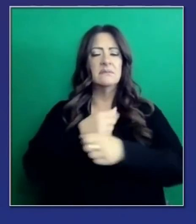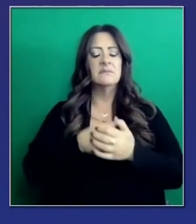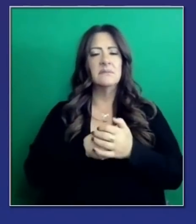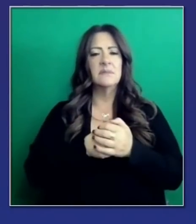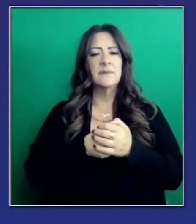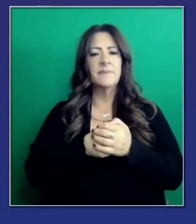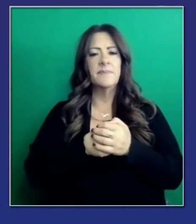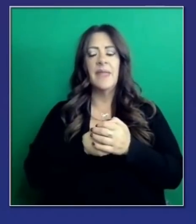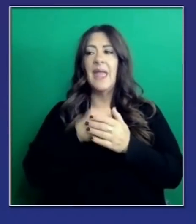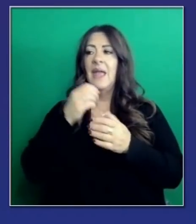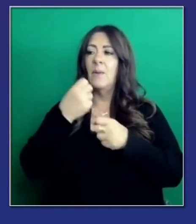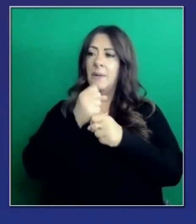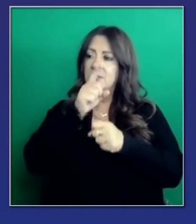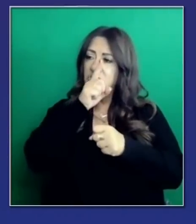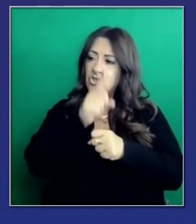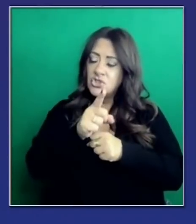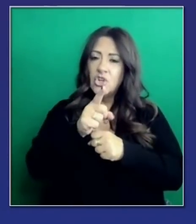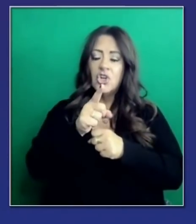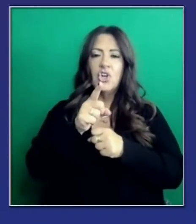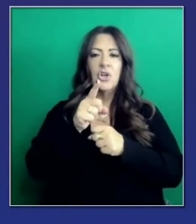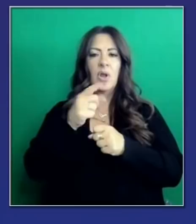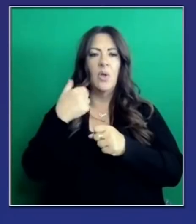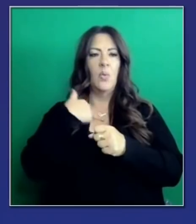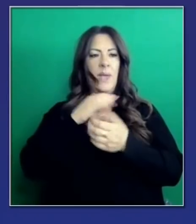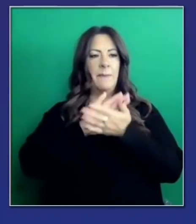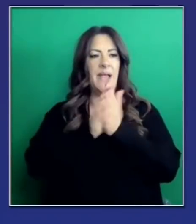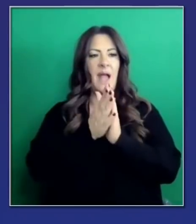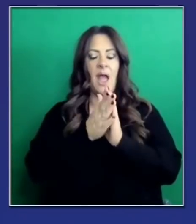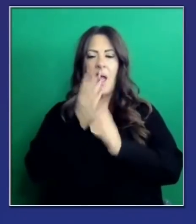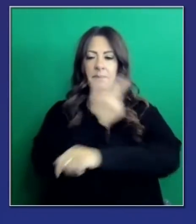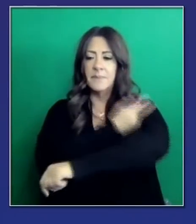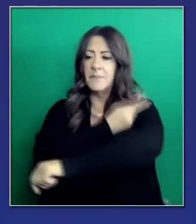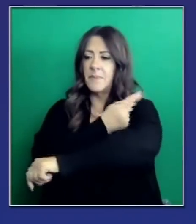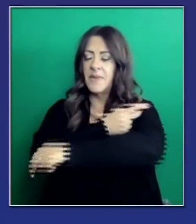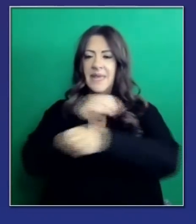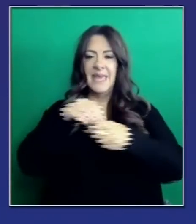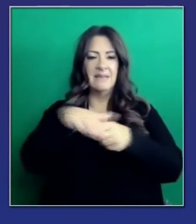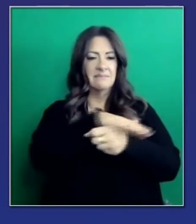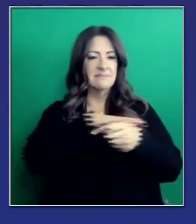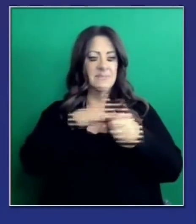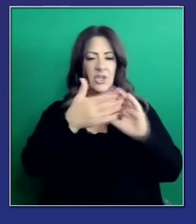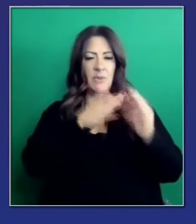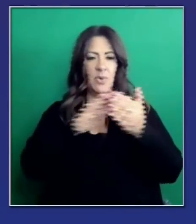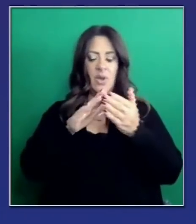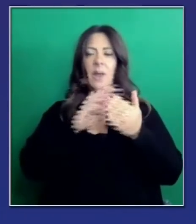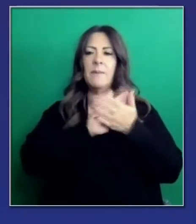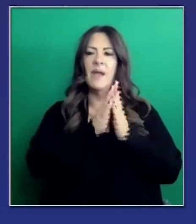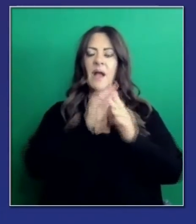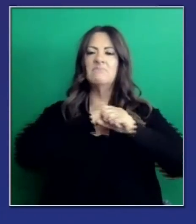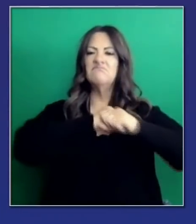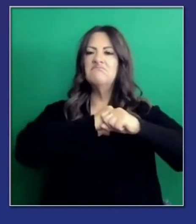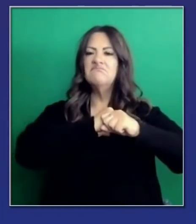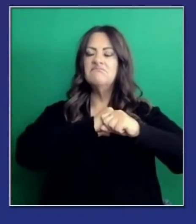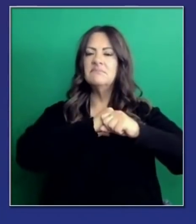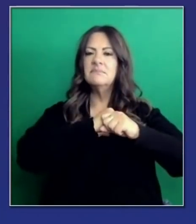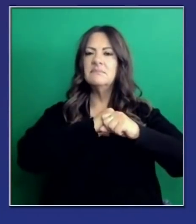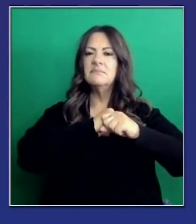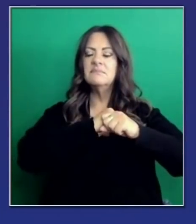NUMBER OF WEEKS. SUPPLY IS A BIG PART OF ALSO GETTING TO GOAL AND THAT IS GETTING TO HERD IMMUNITY,